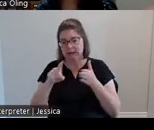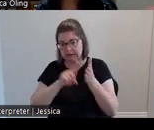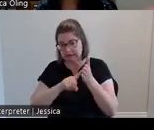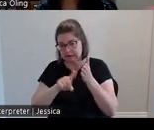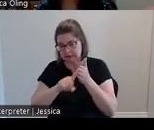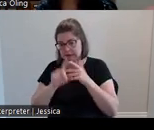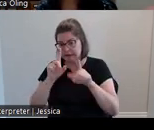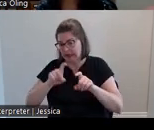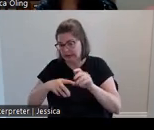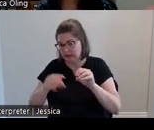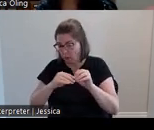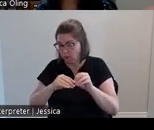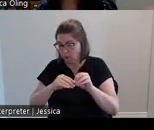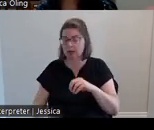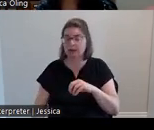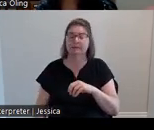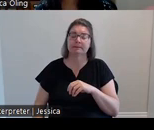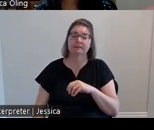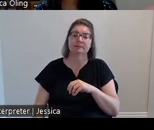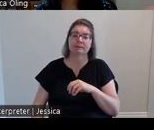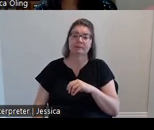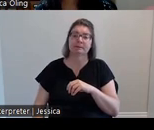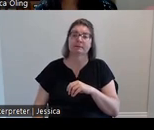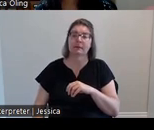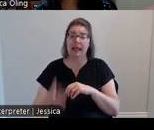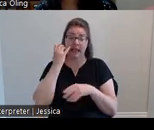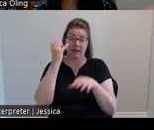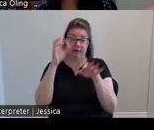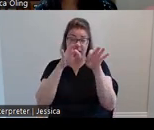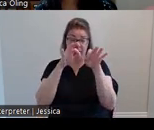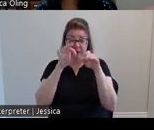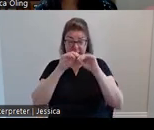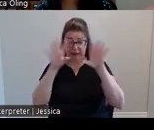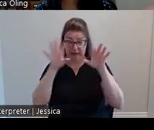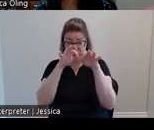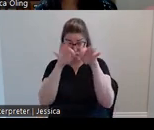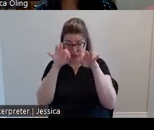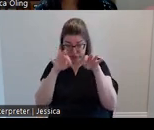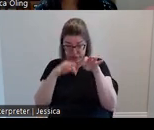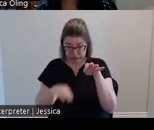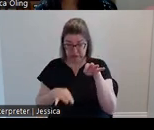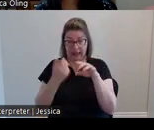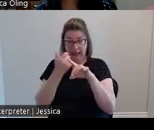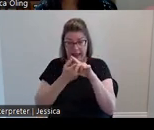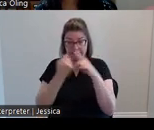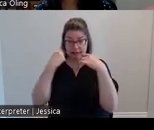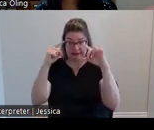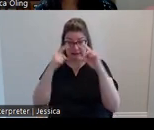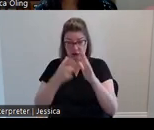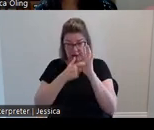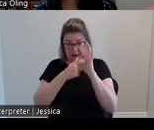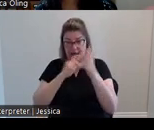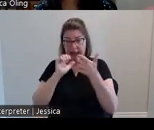If they've really notated carefully in every single success criteria, how it does or does not apply,